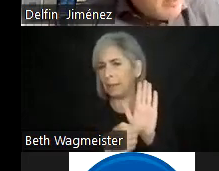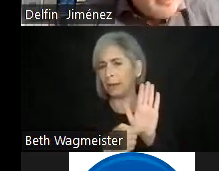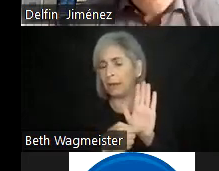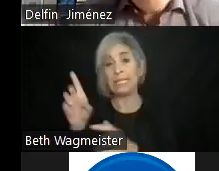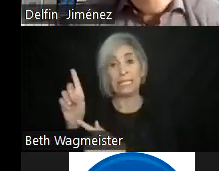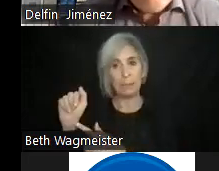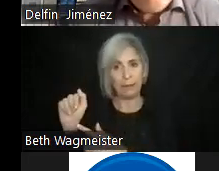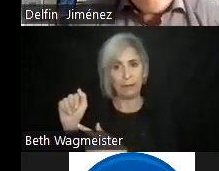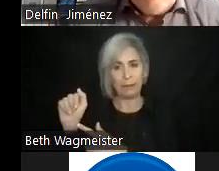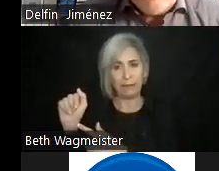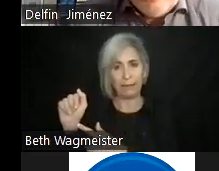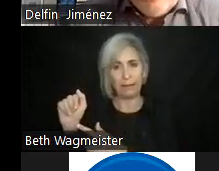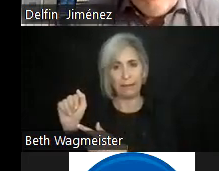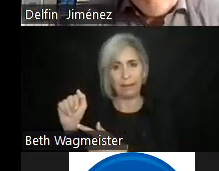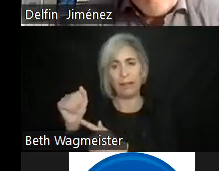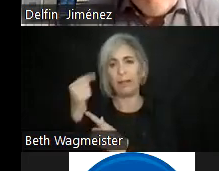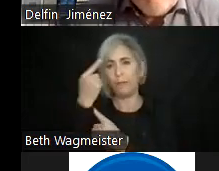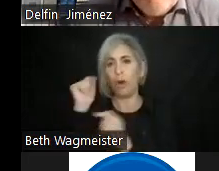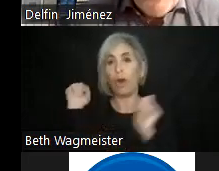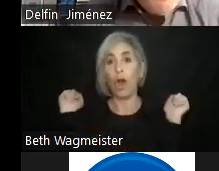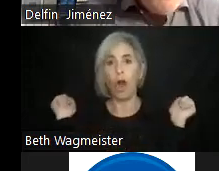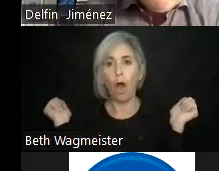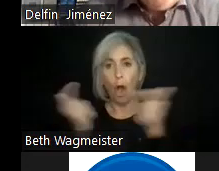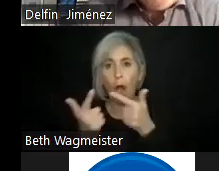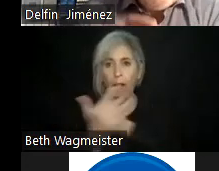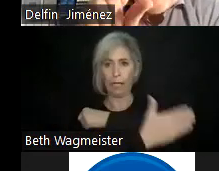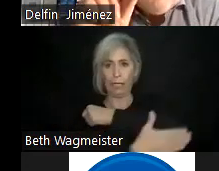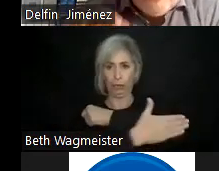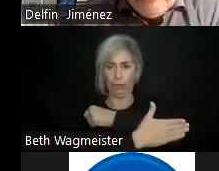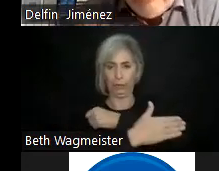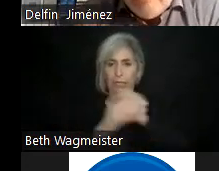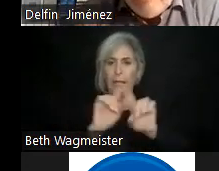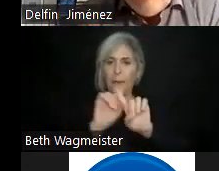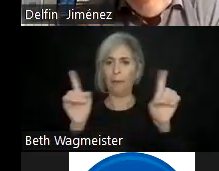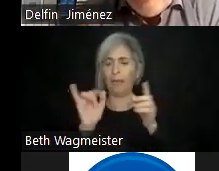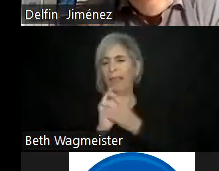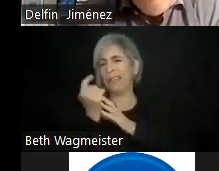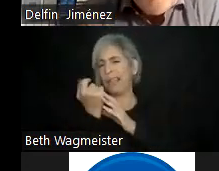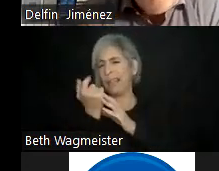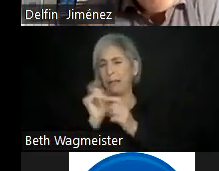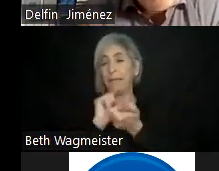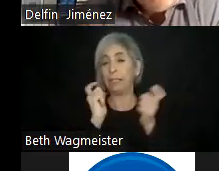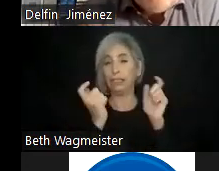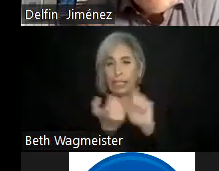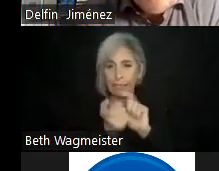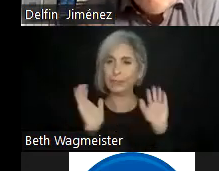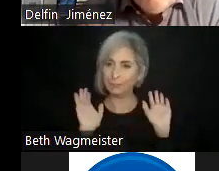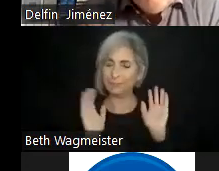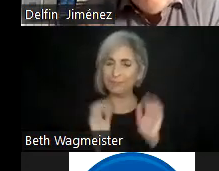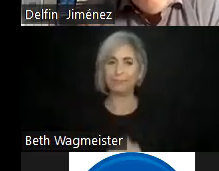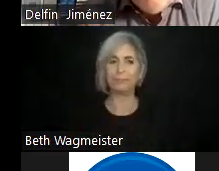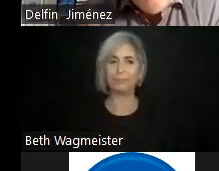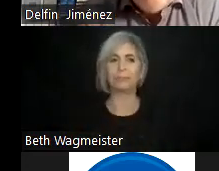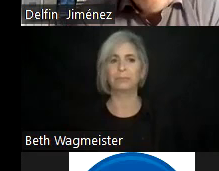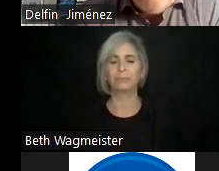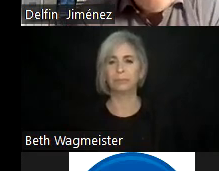then it is for all countries. Well, this is a little bit changed. Other things,